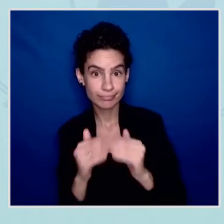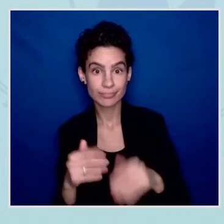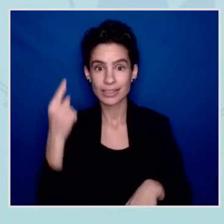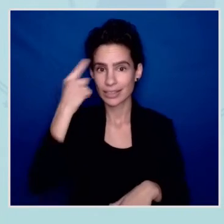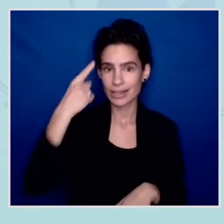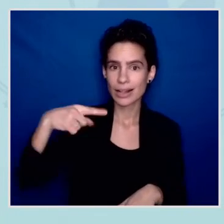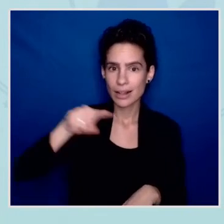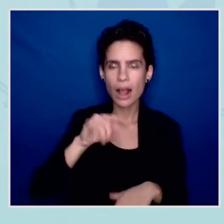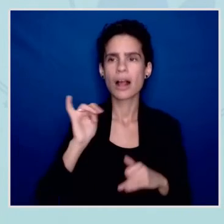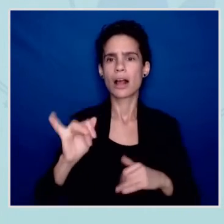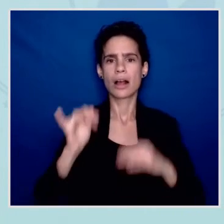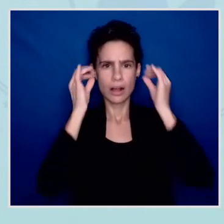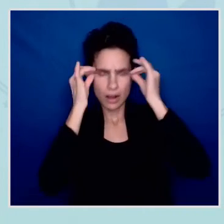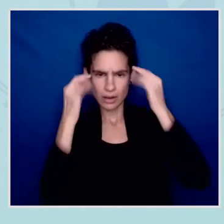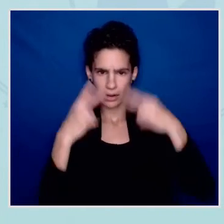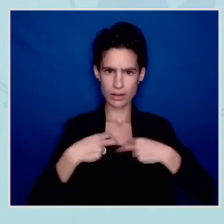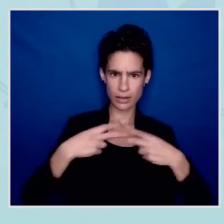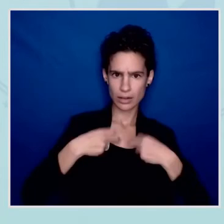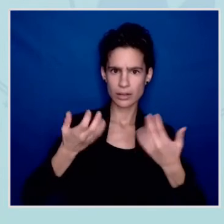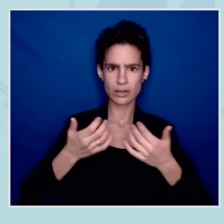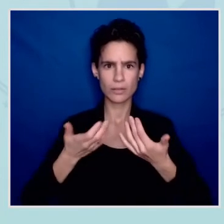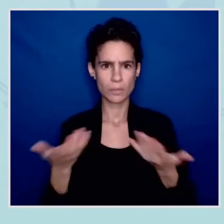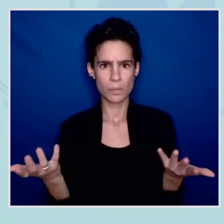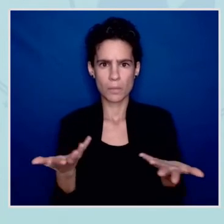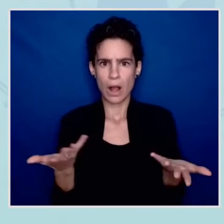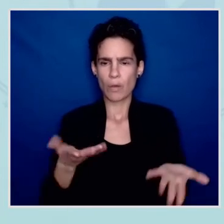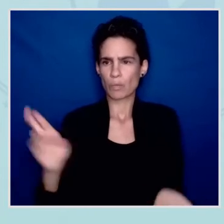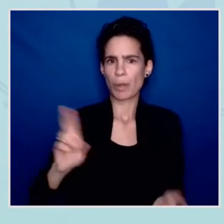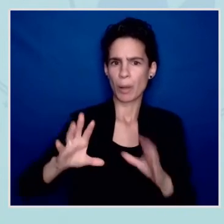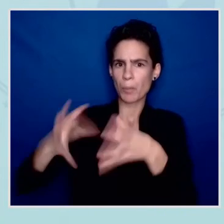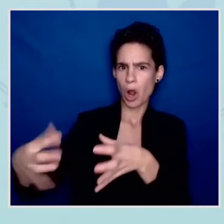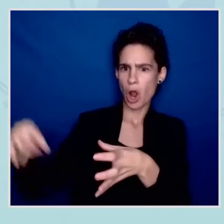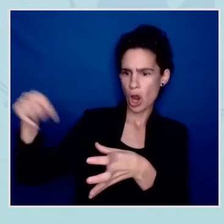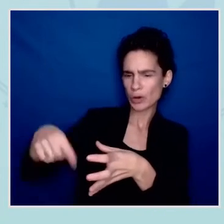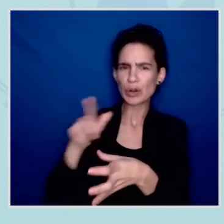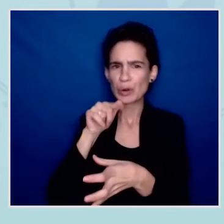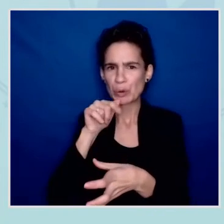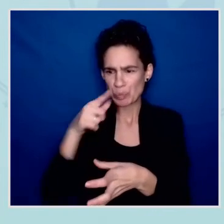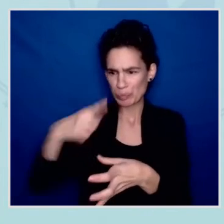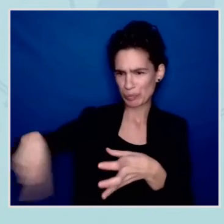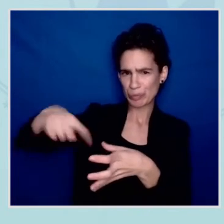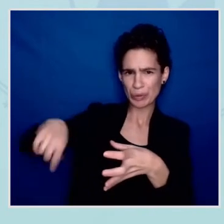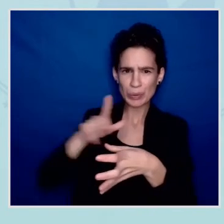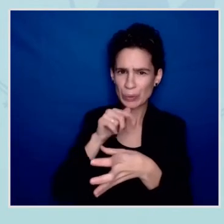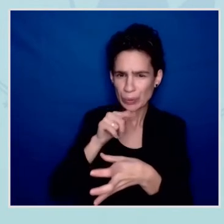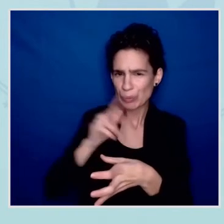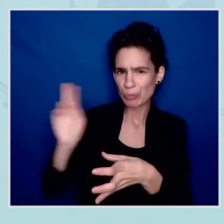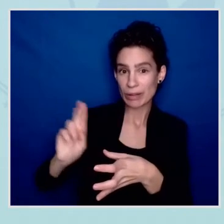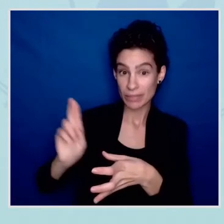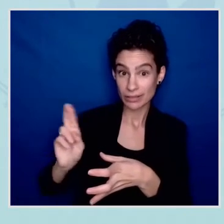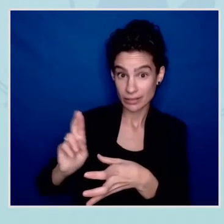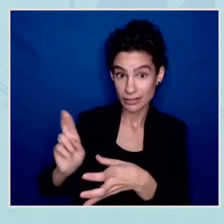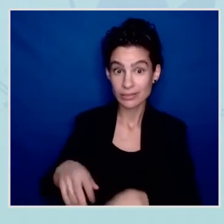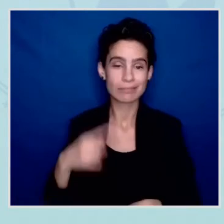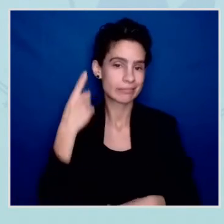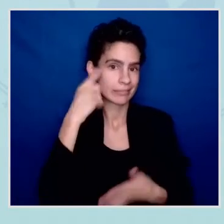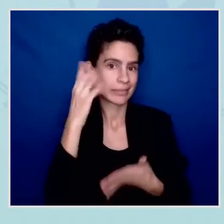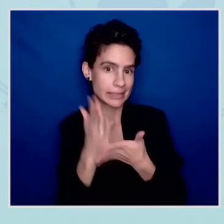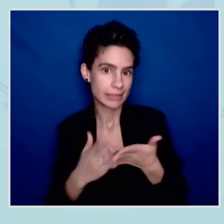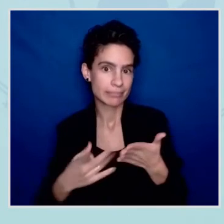THE HILL. AND I THINK THEY UNDERSTAND THAT THEY ARE GOING TO HAVE TO WE NEED A REPUBLICAN PARTY,